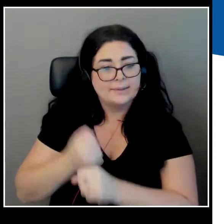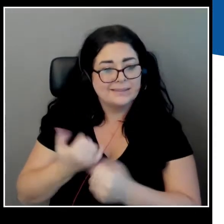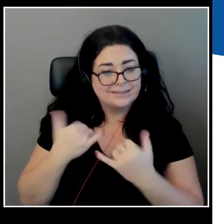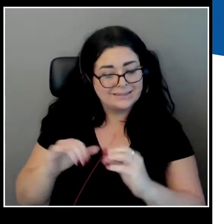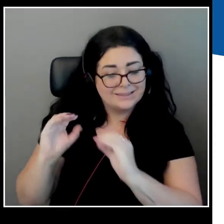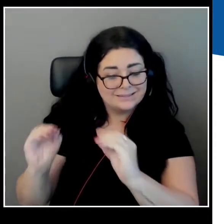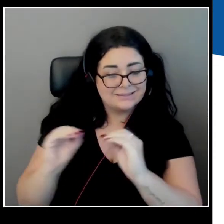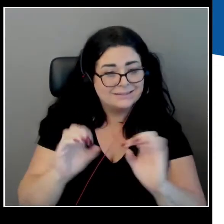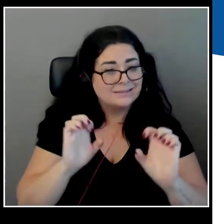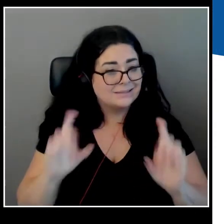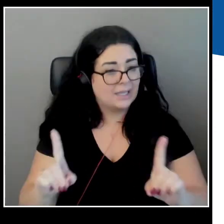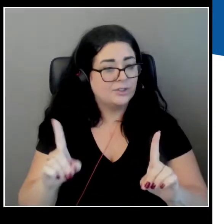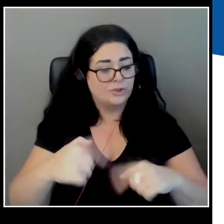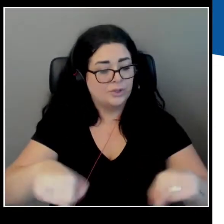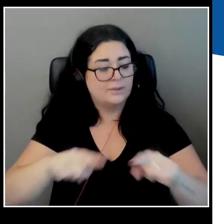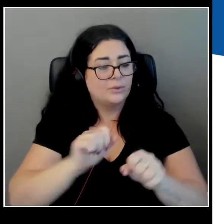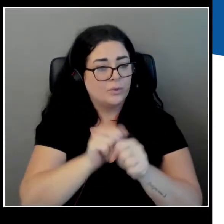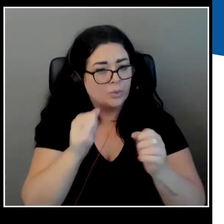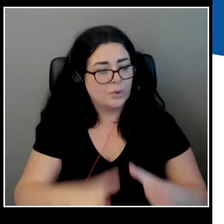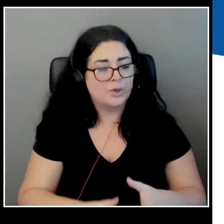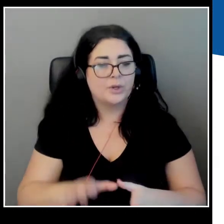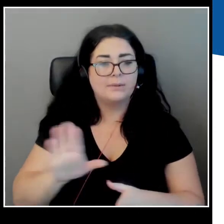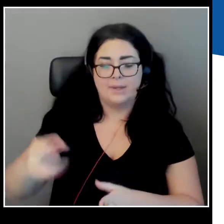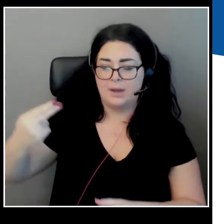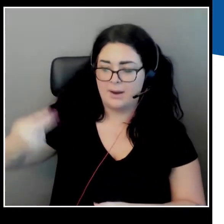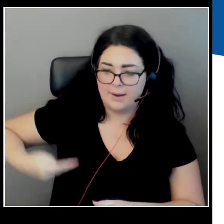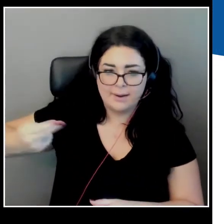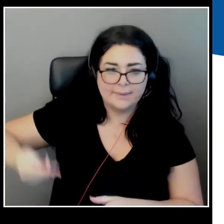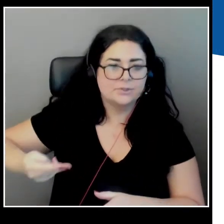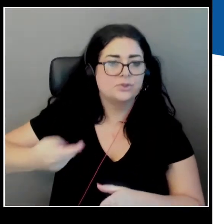beliefs, and cultures of Indigenous Peoples and have taken